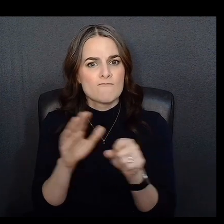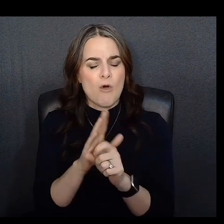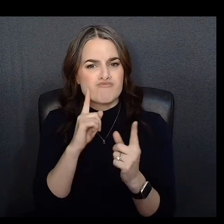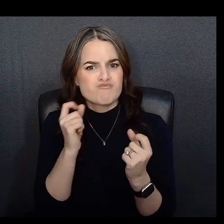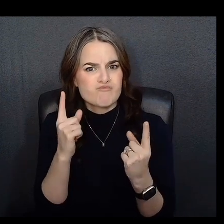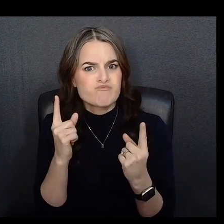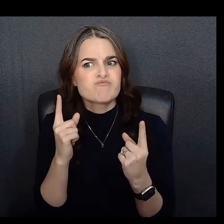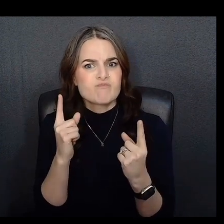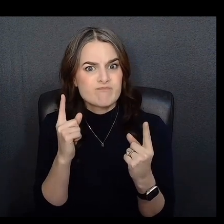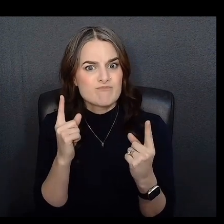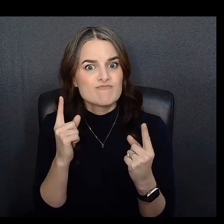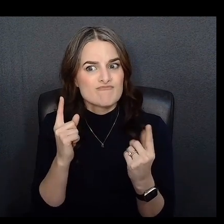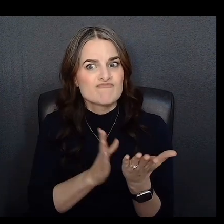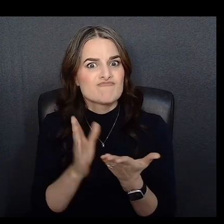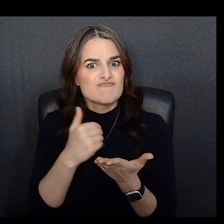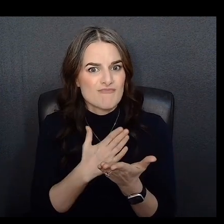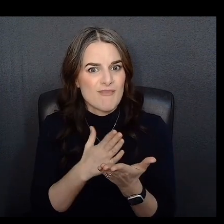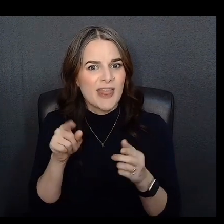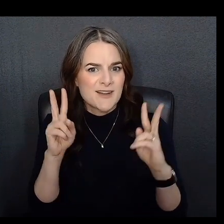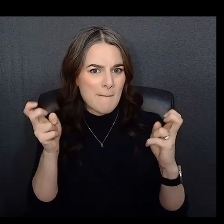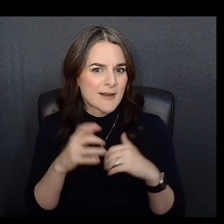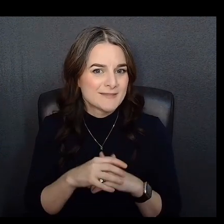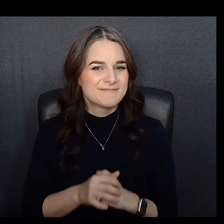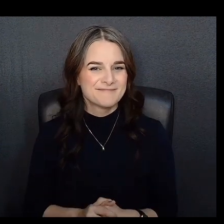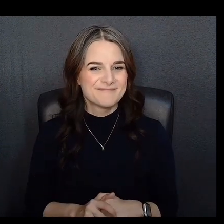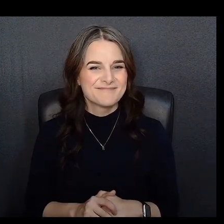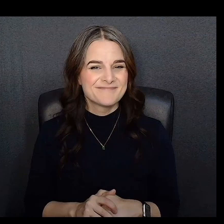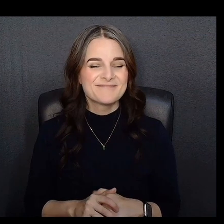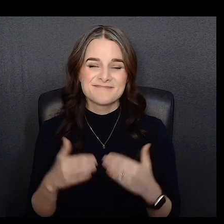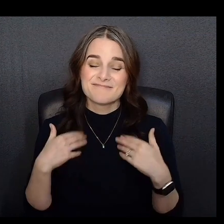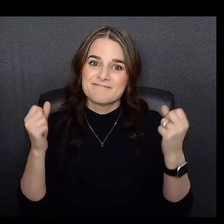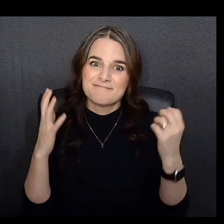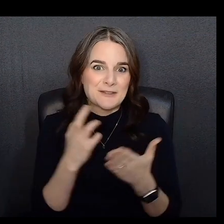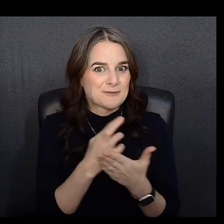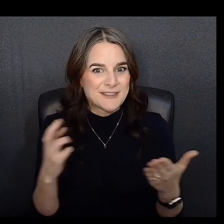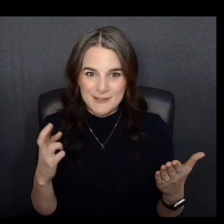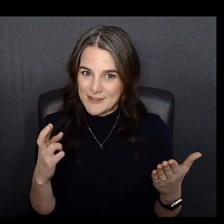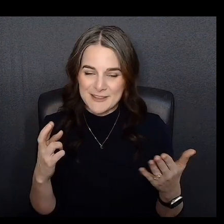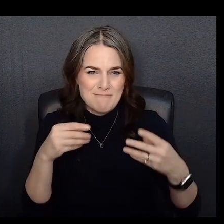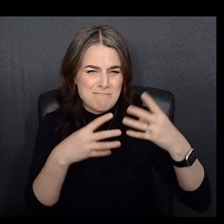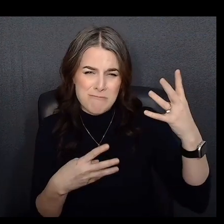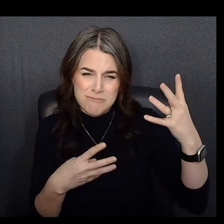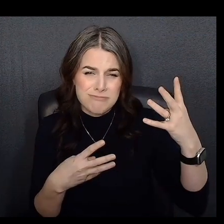of this topic. I will have lots of resources, and citations,